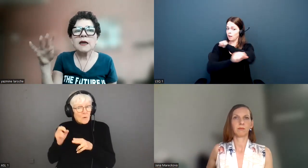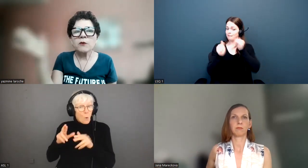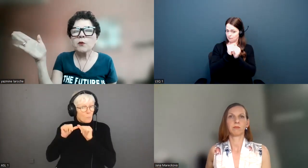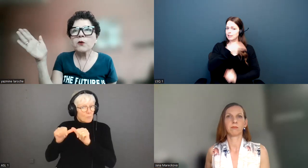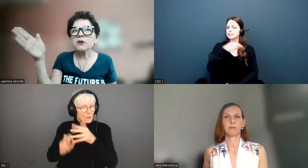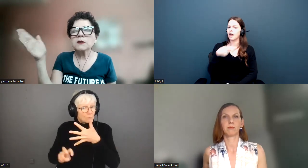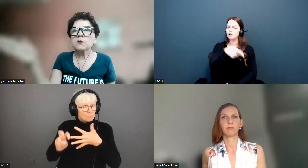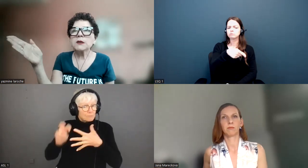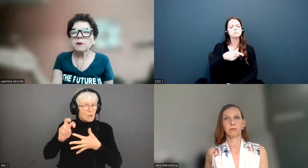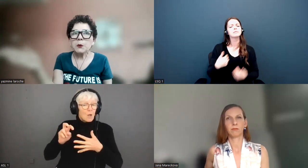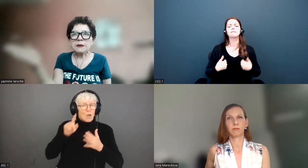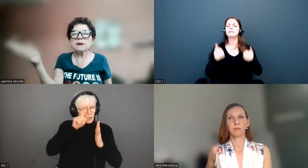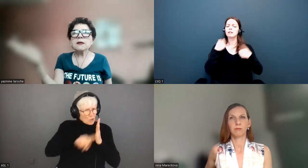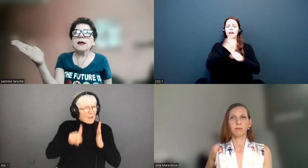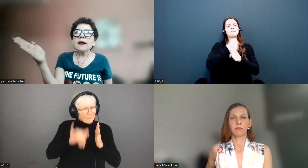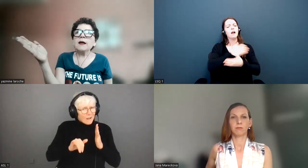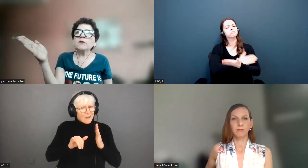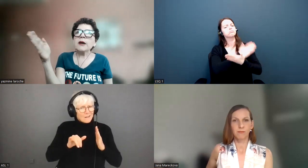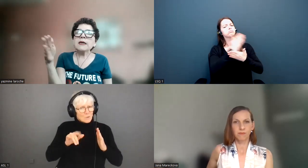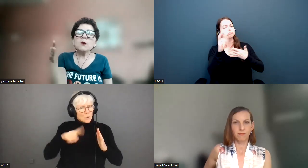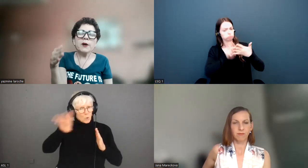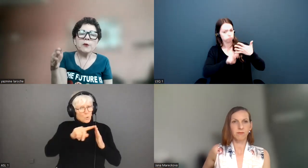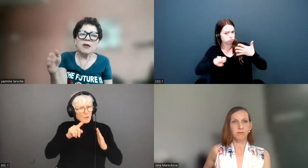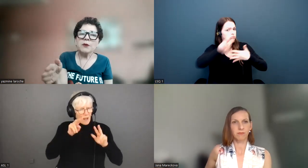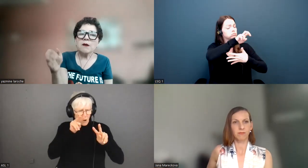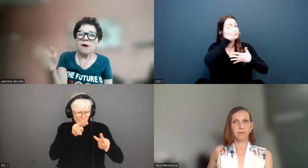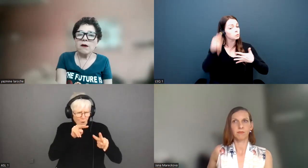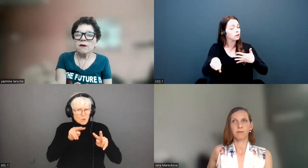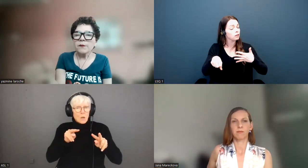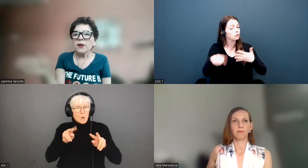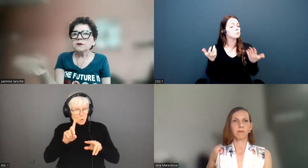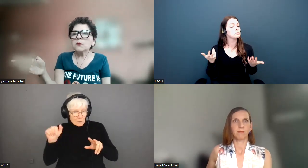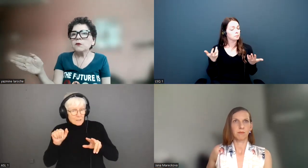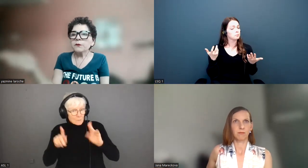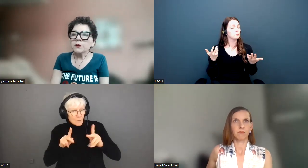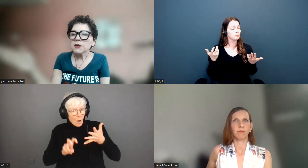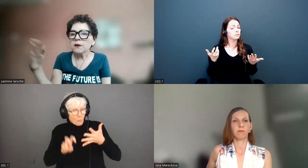career progression is really important uh tracking where people are so the first time